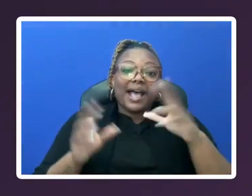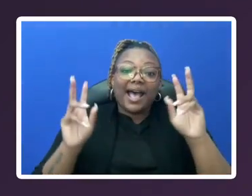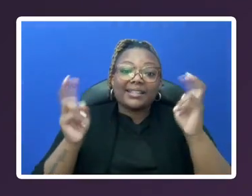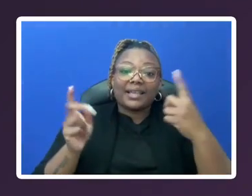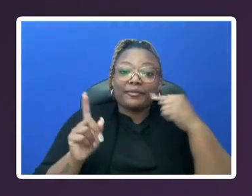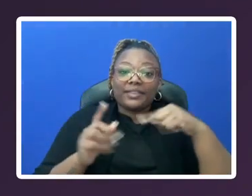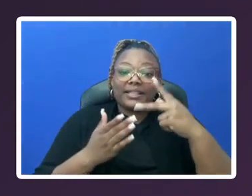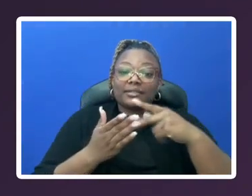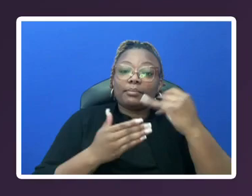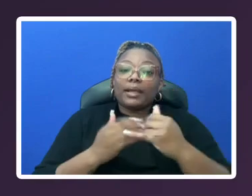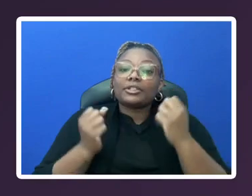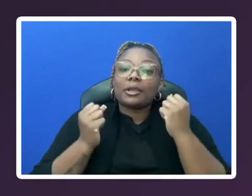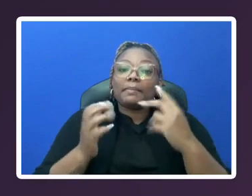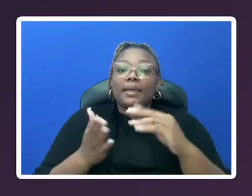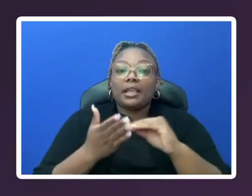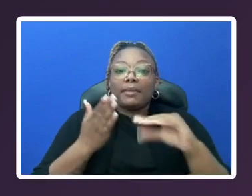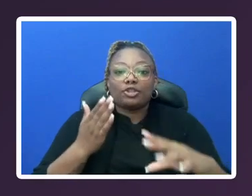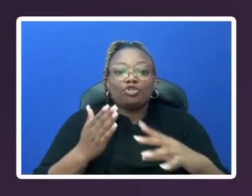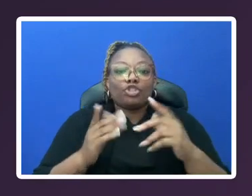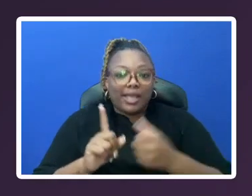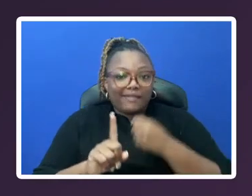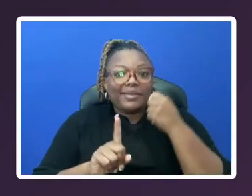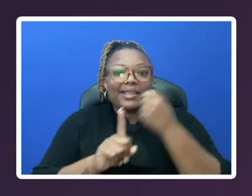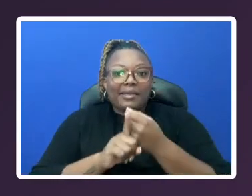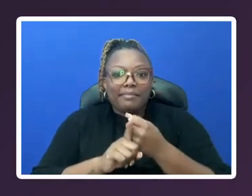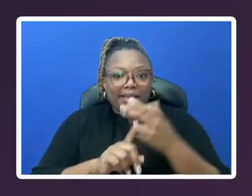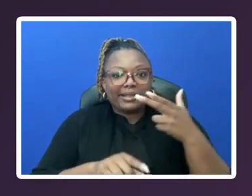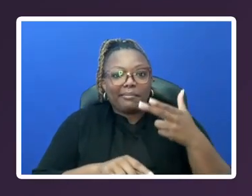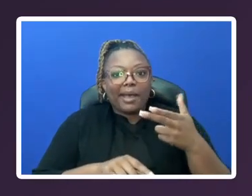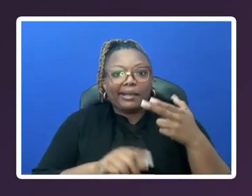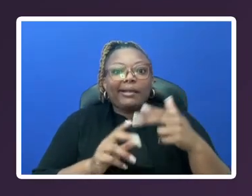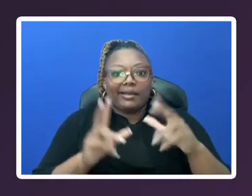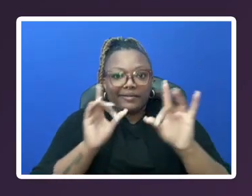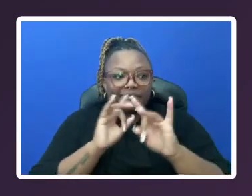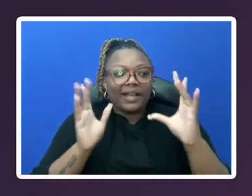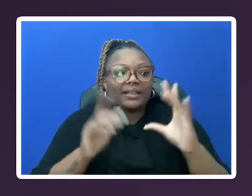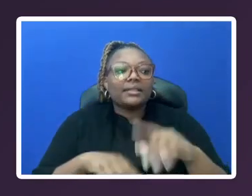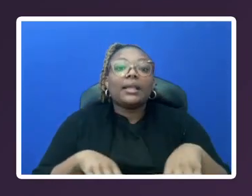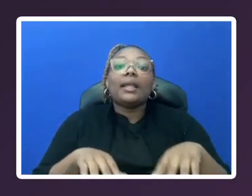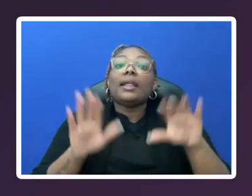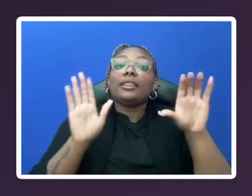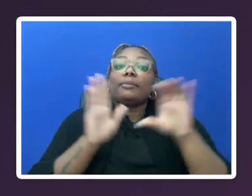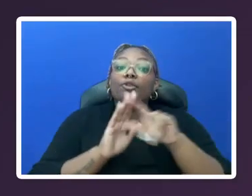students have been directly impacted by it. The photo on the left shows the work of a student